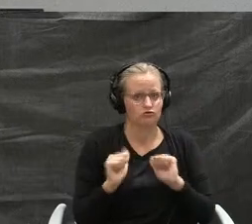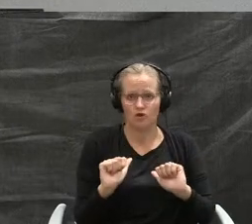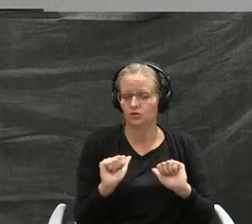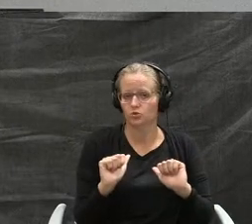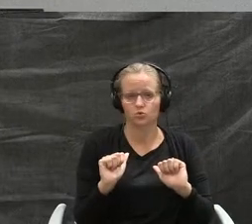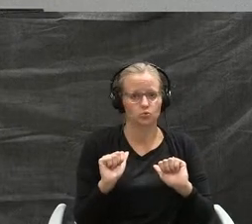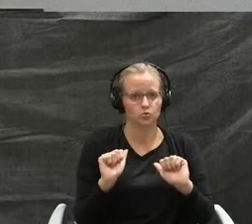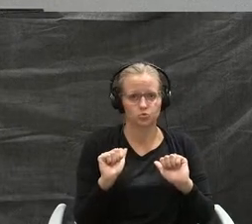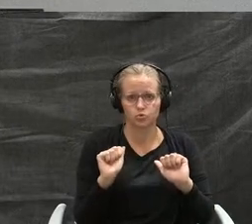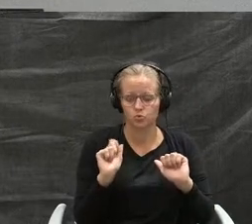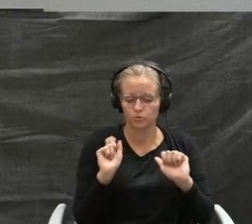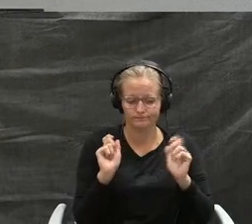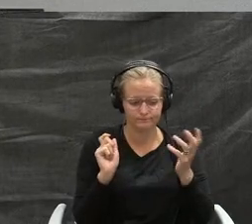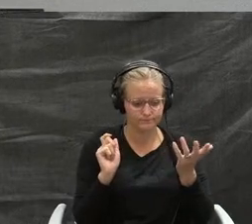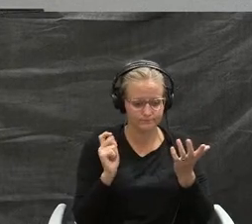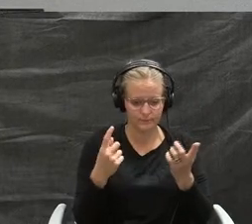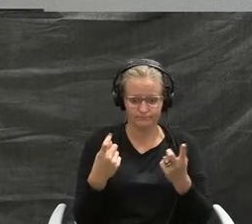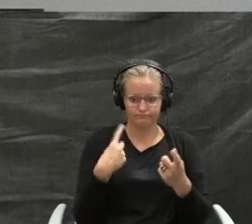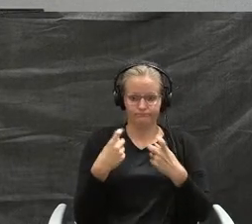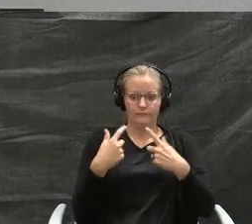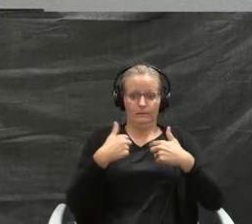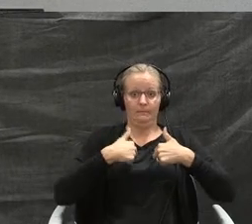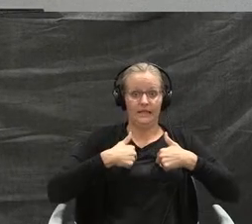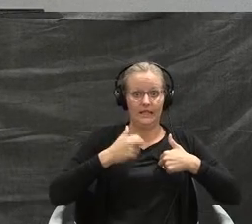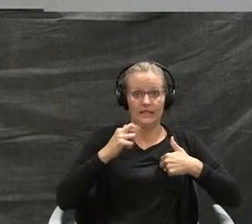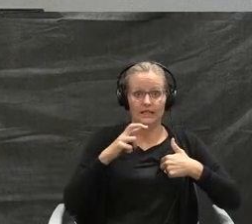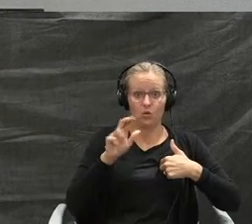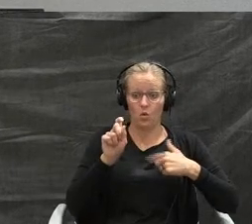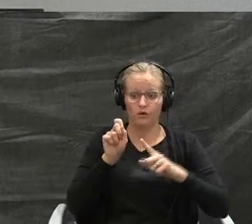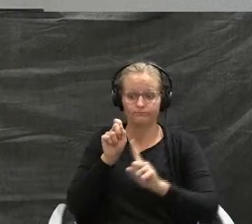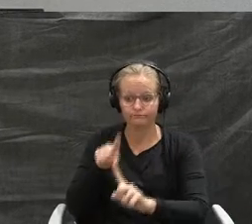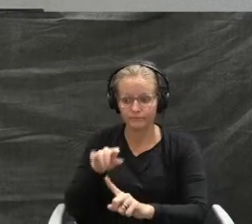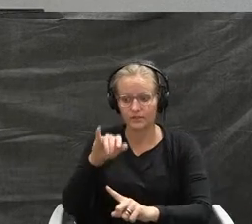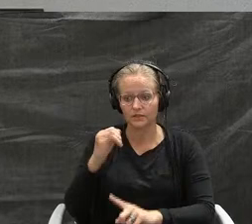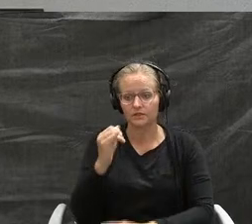Me or Jackie Getty or or the board or whatever for questions,